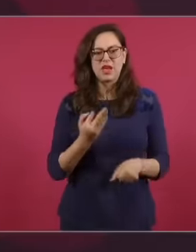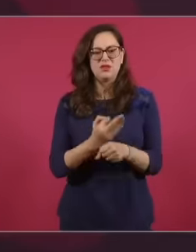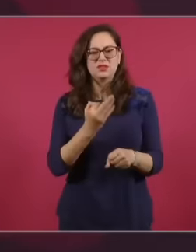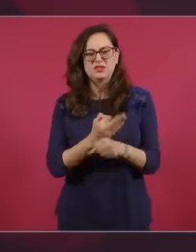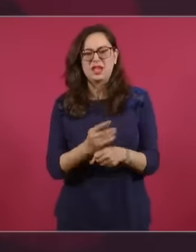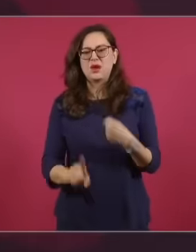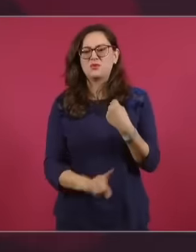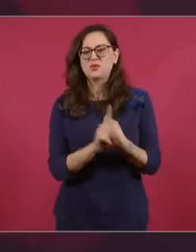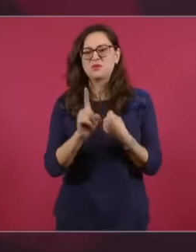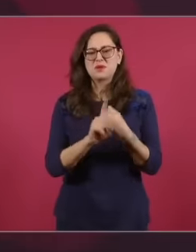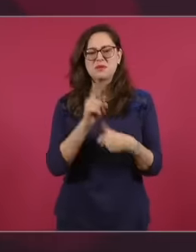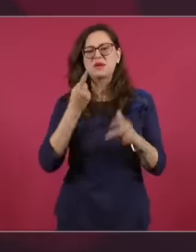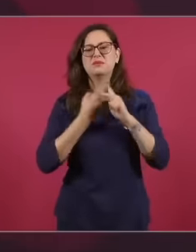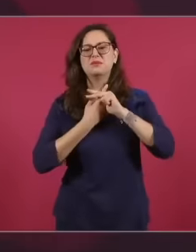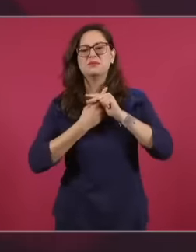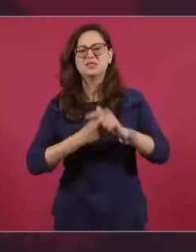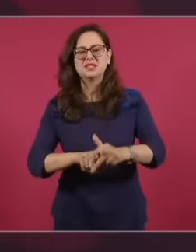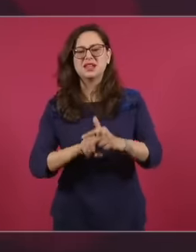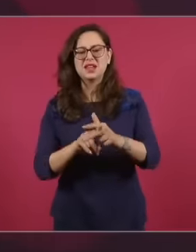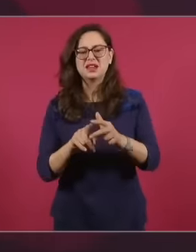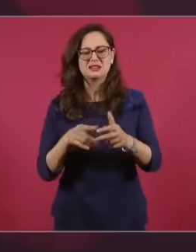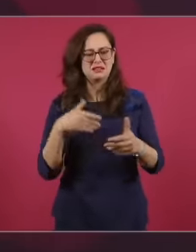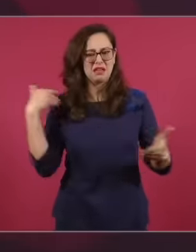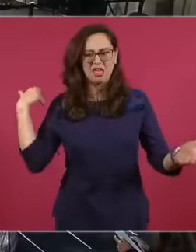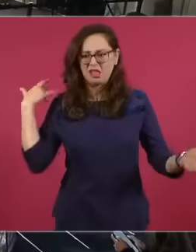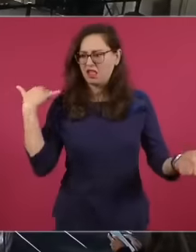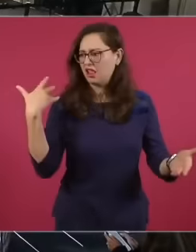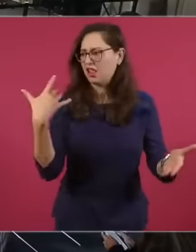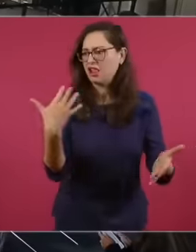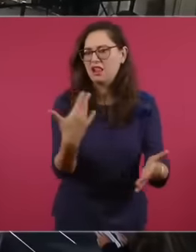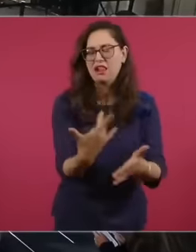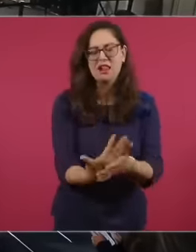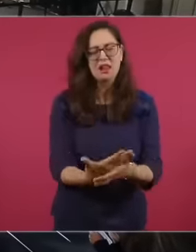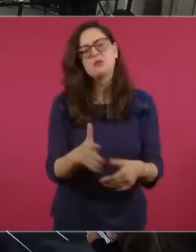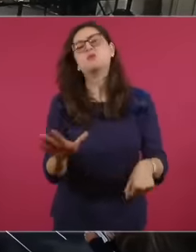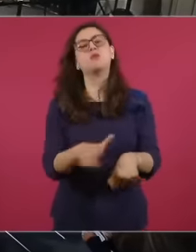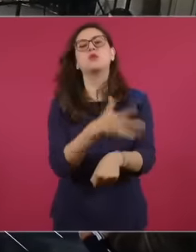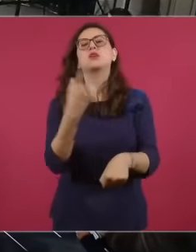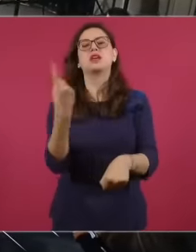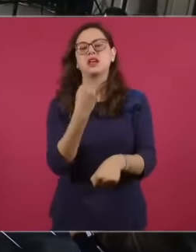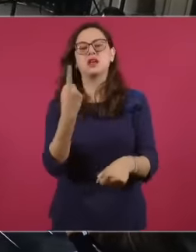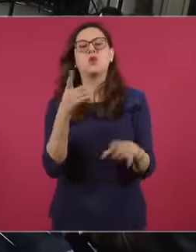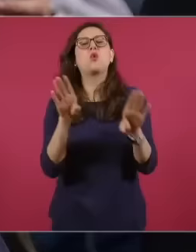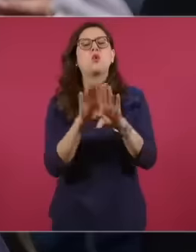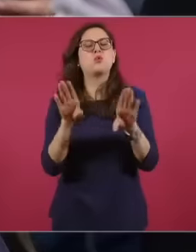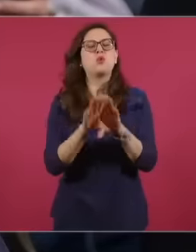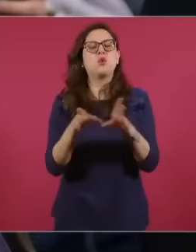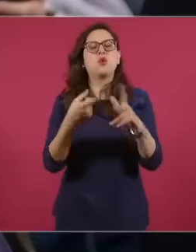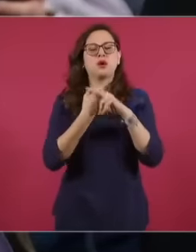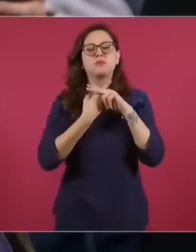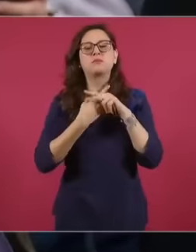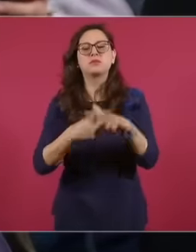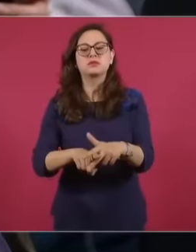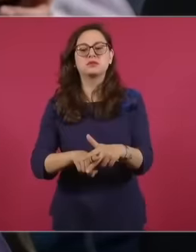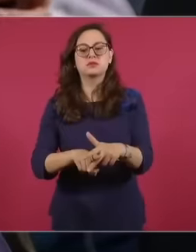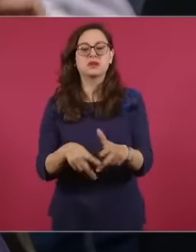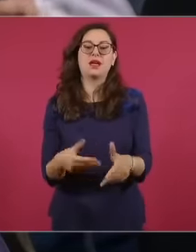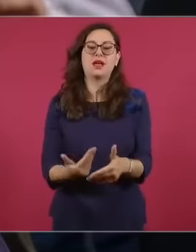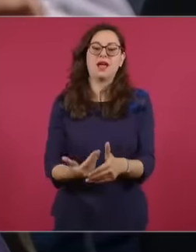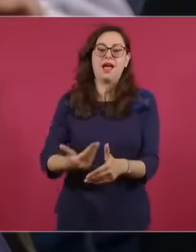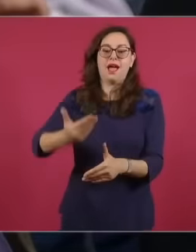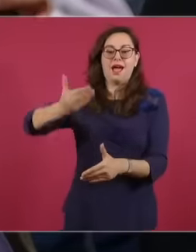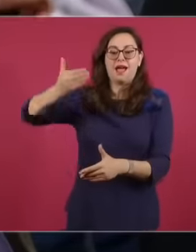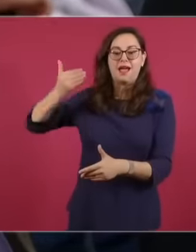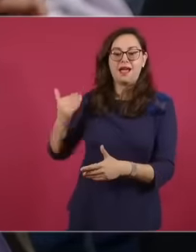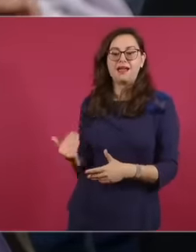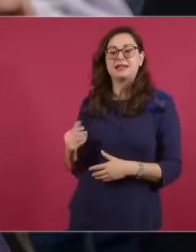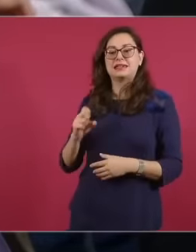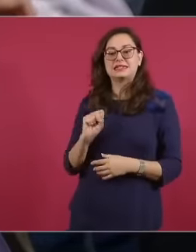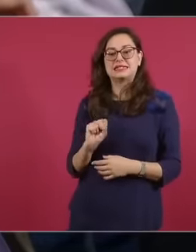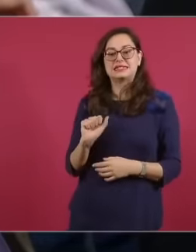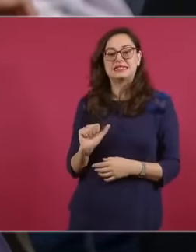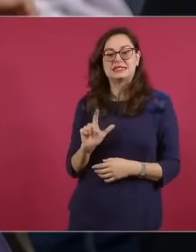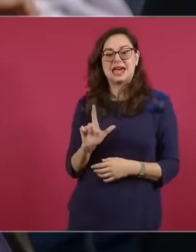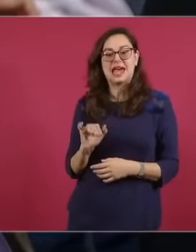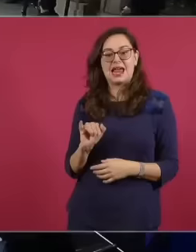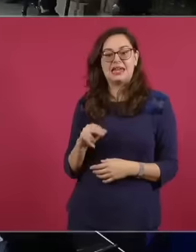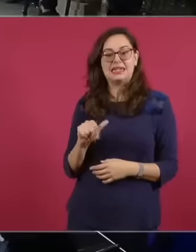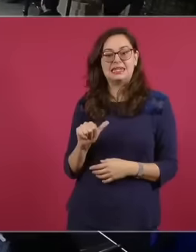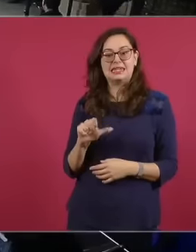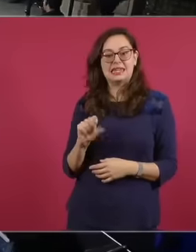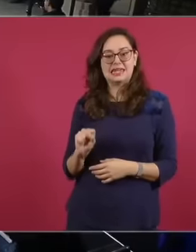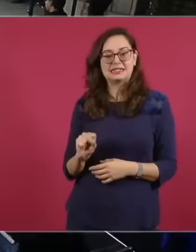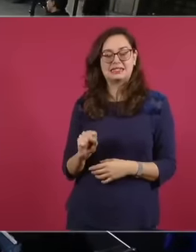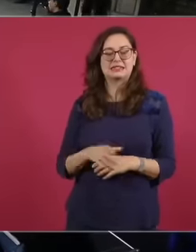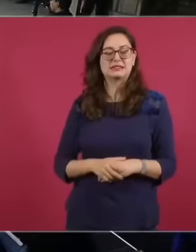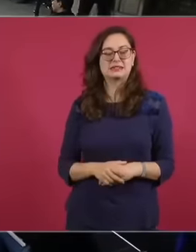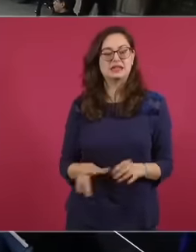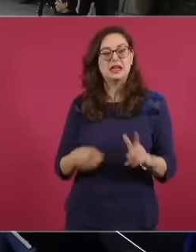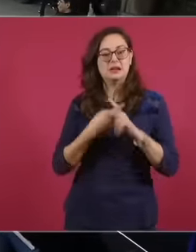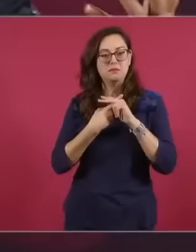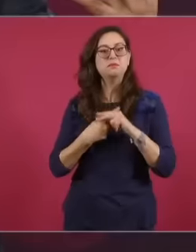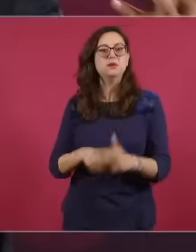Salinas Salinas gave them companies banks Mines assets of the The people of the